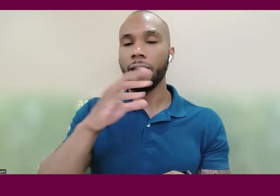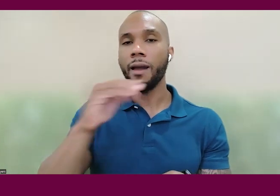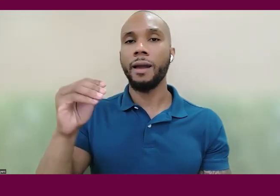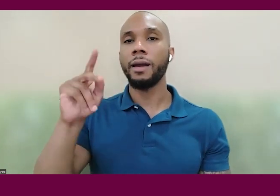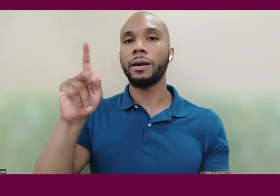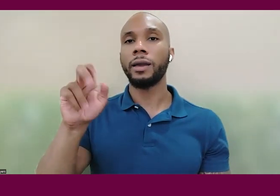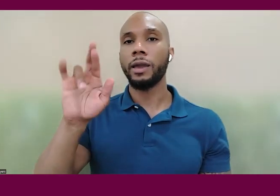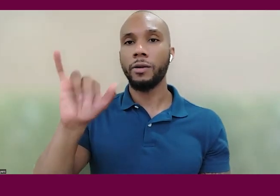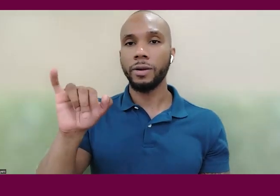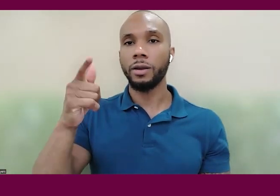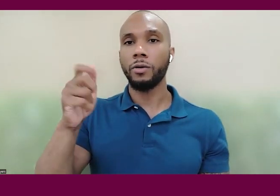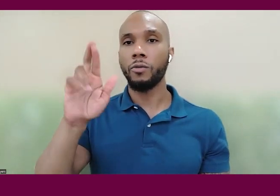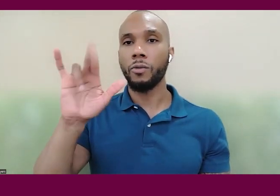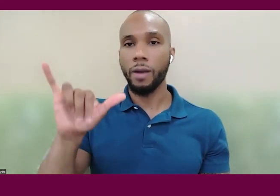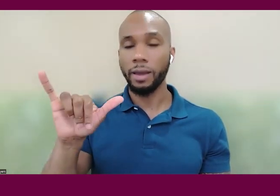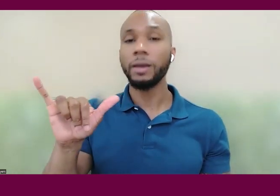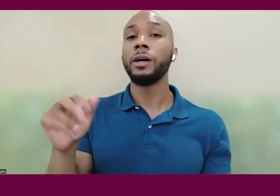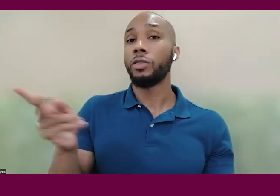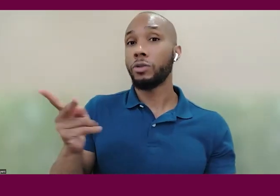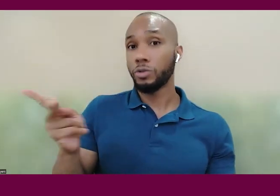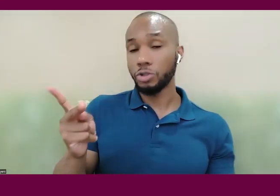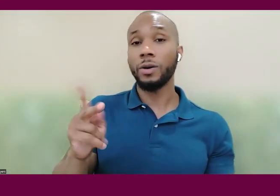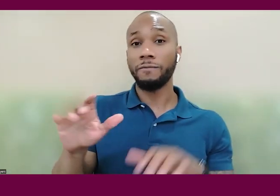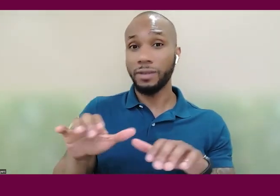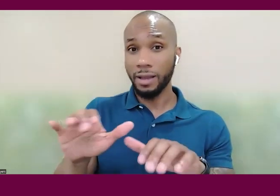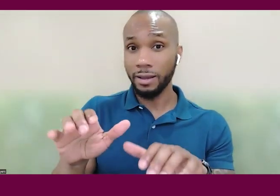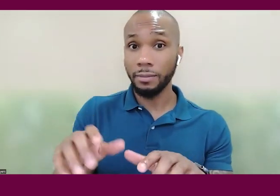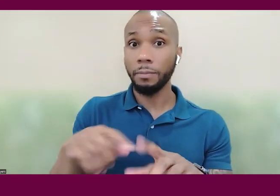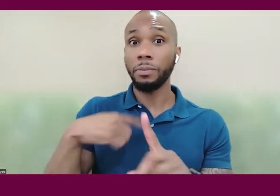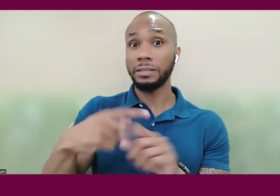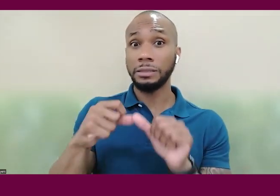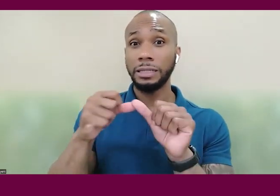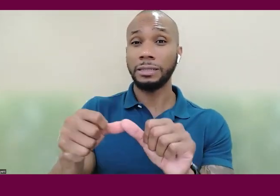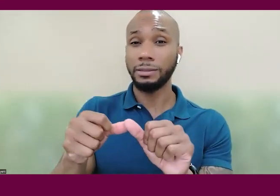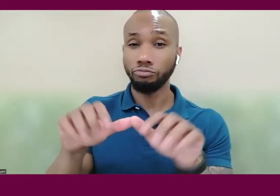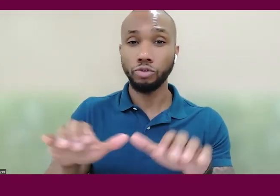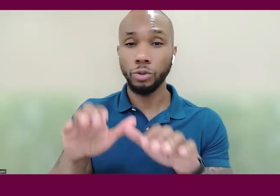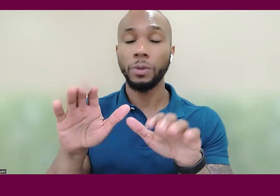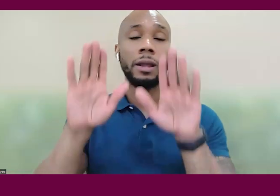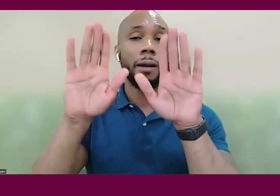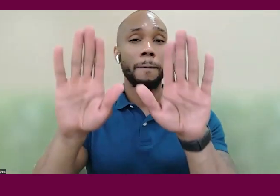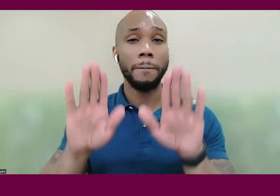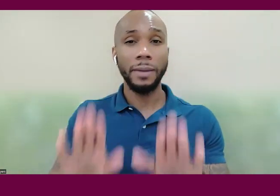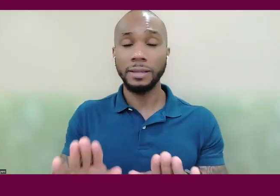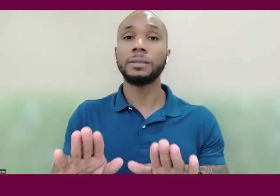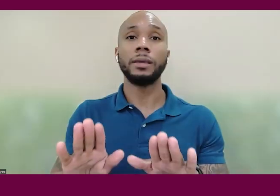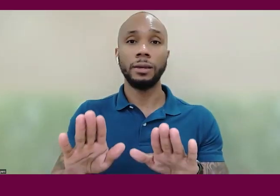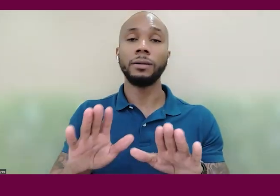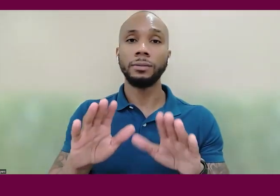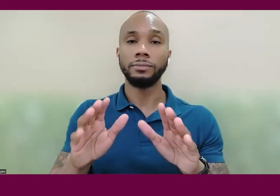Gray, who've done and continue to do an amazing amount of work.